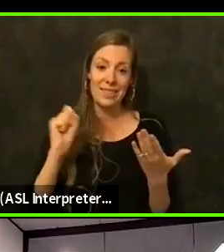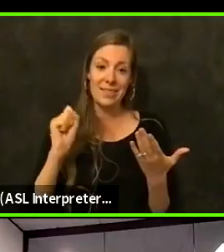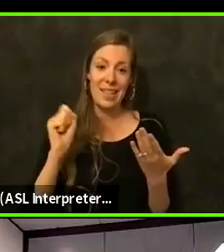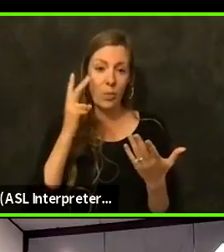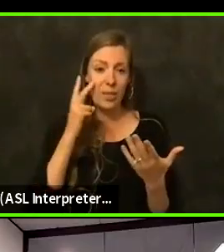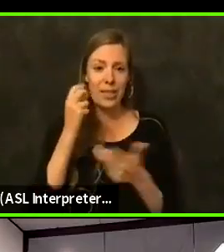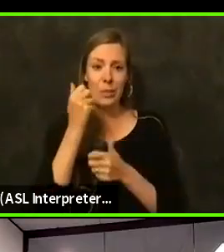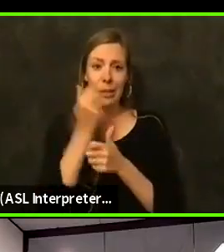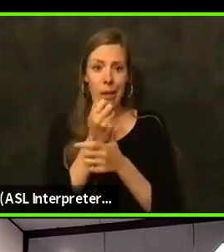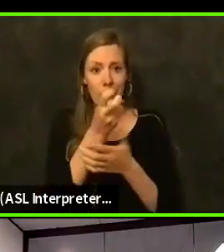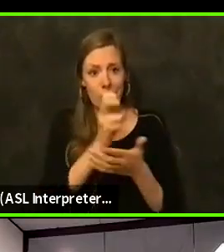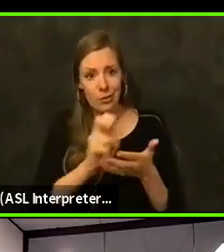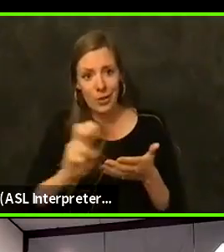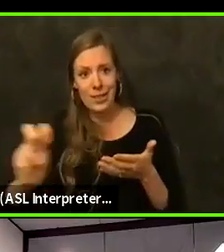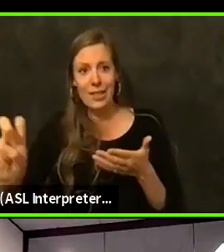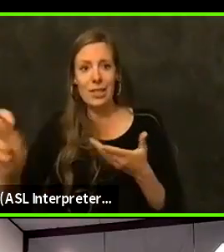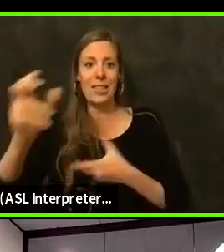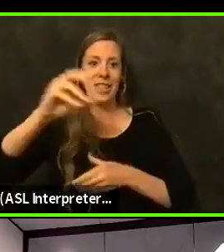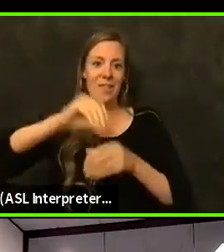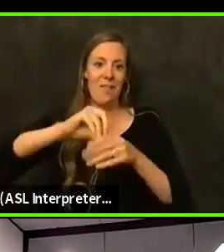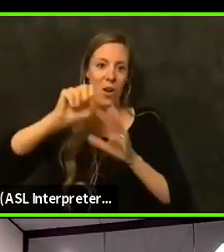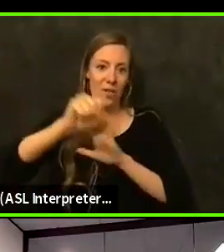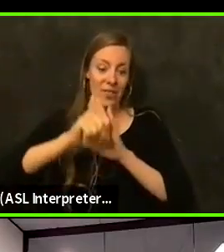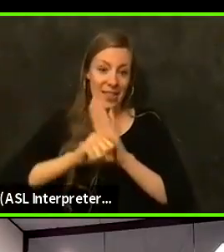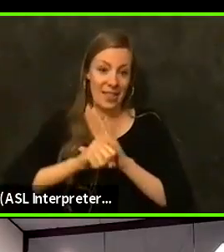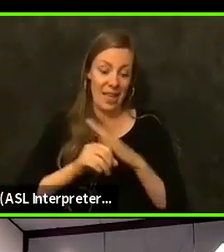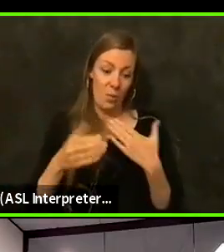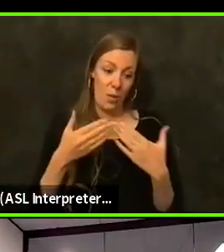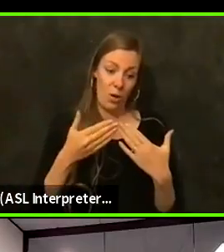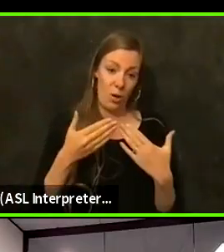transition that has involved the state, whether it was honestly that OptumServe